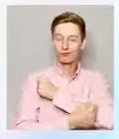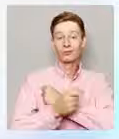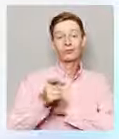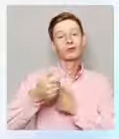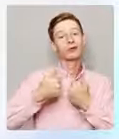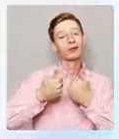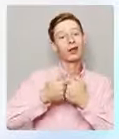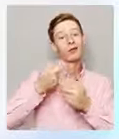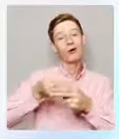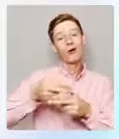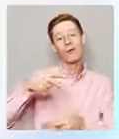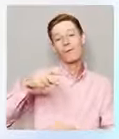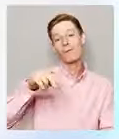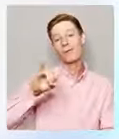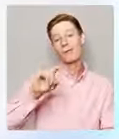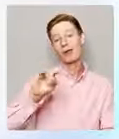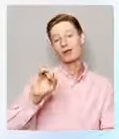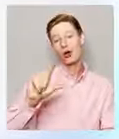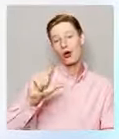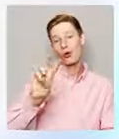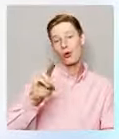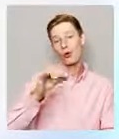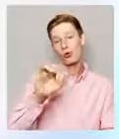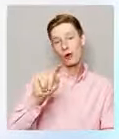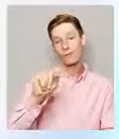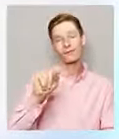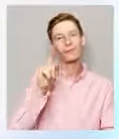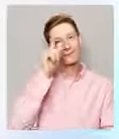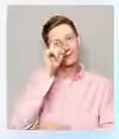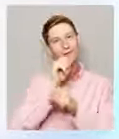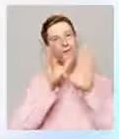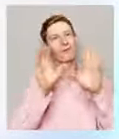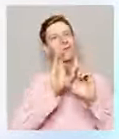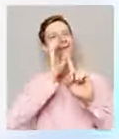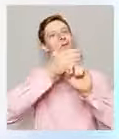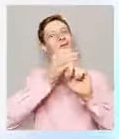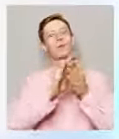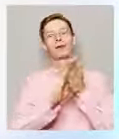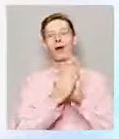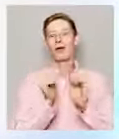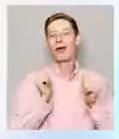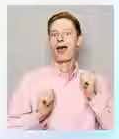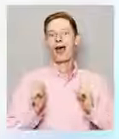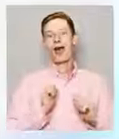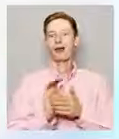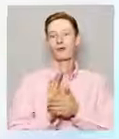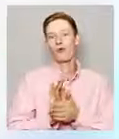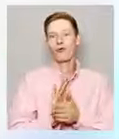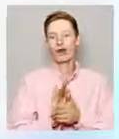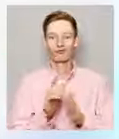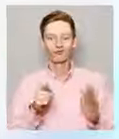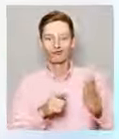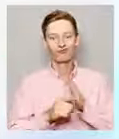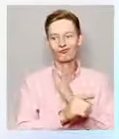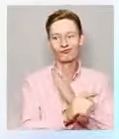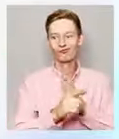Pistol Whip is built around feeling like an action movie star and precise shooting is less important than being aware of where enemies are,